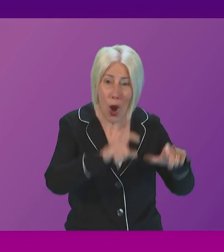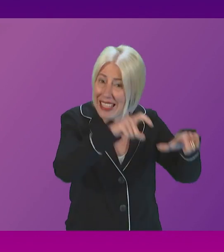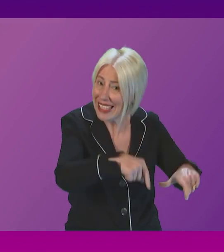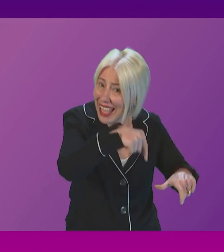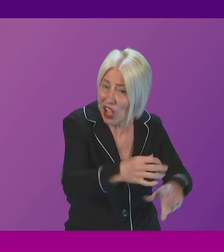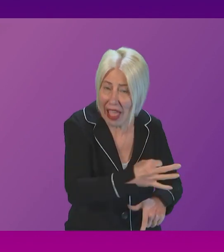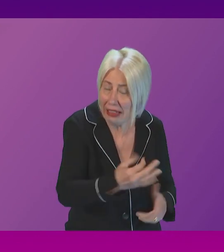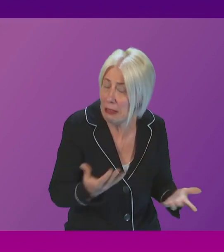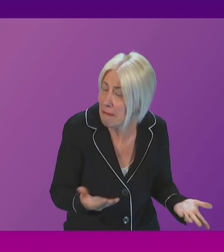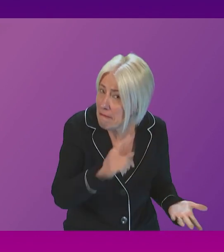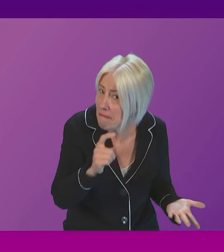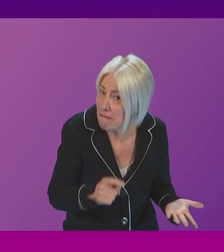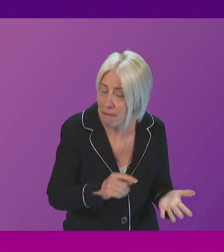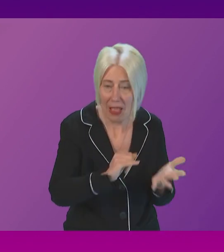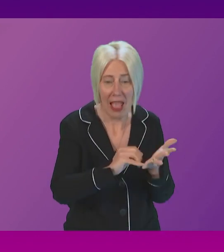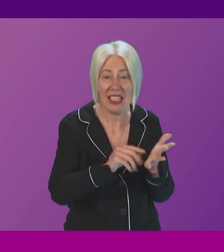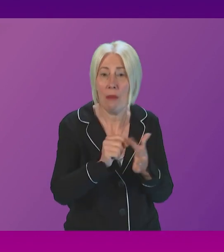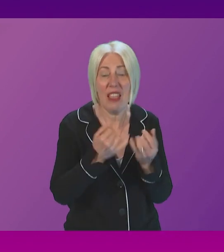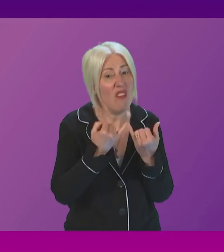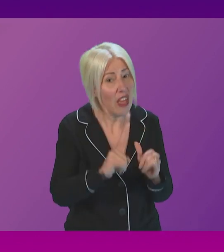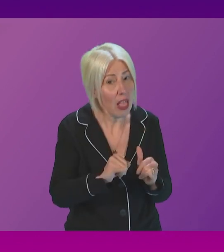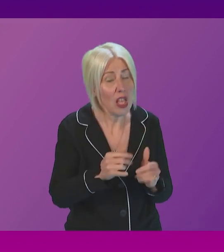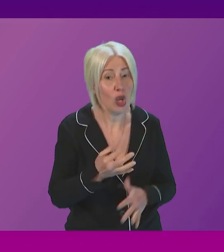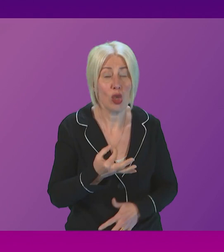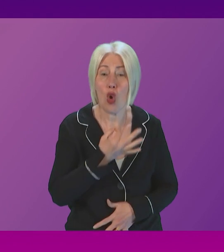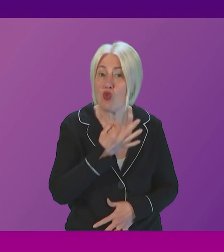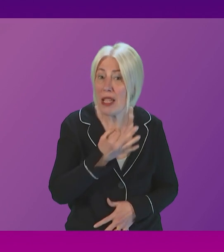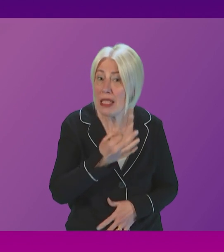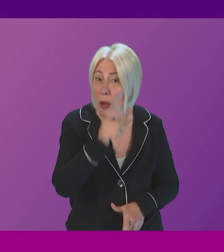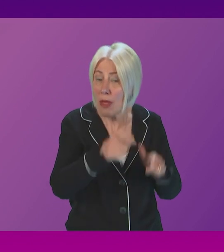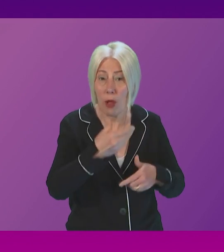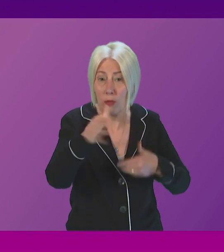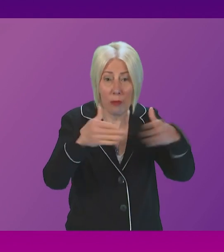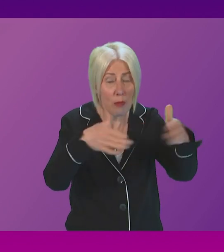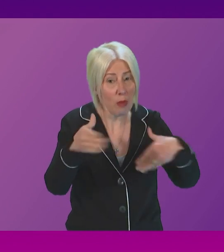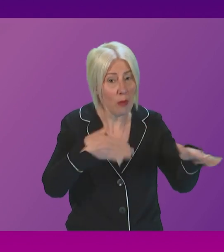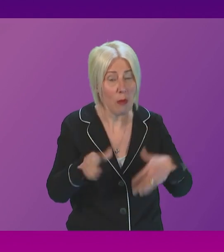The SNP’s failures risk driving people away from island communities,